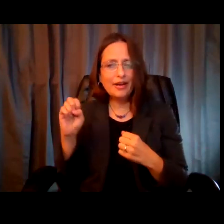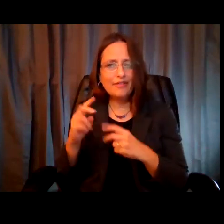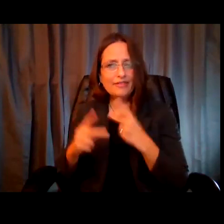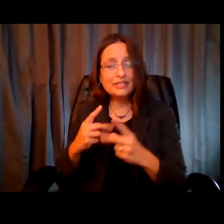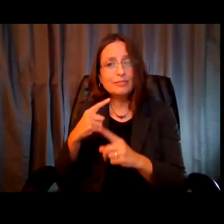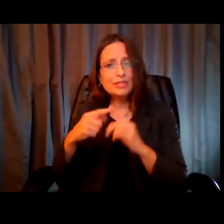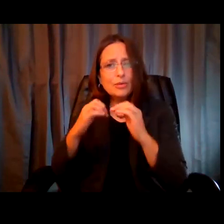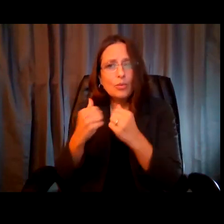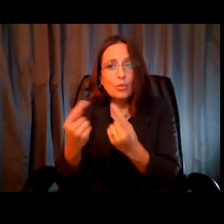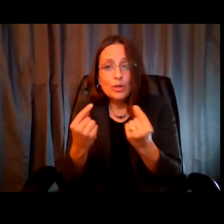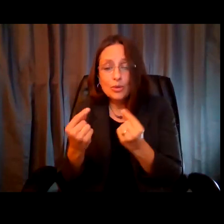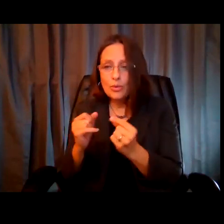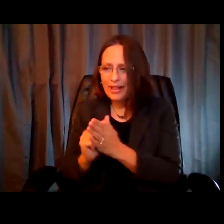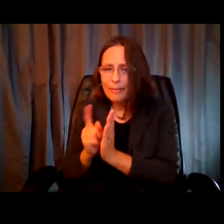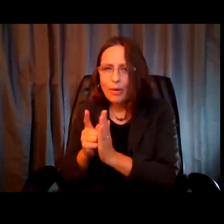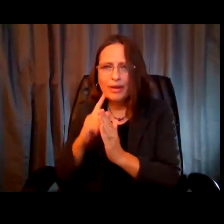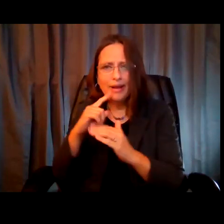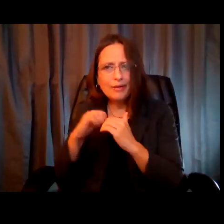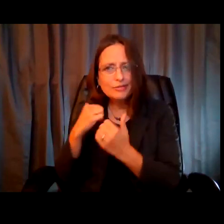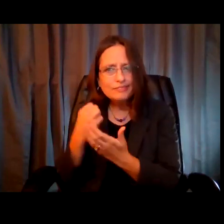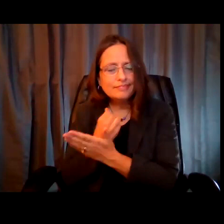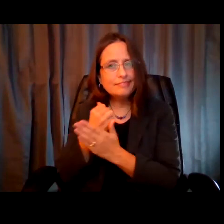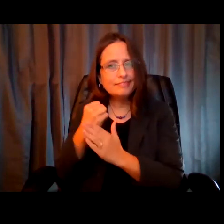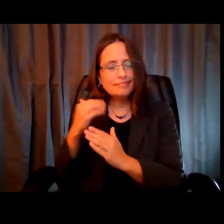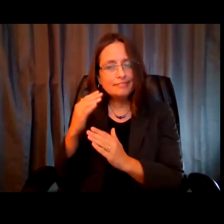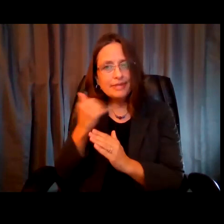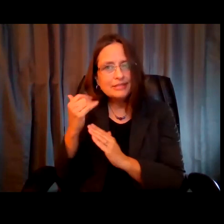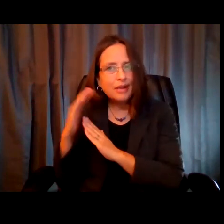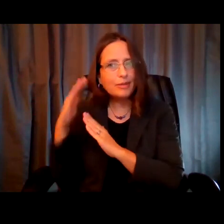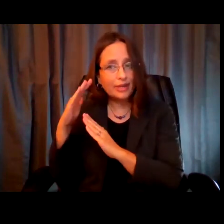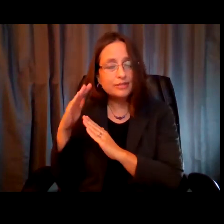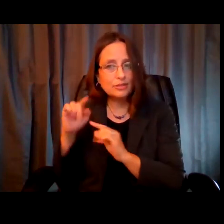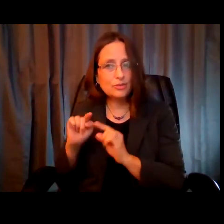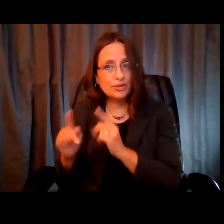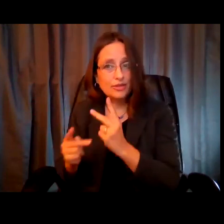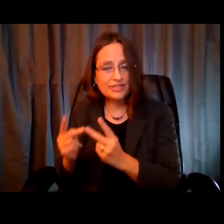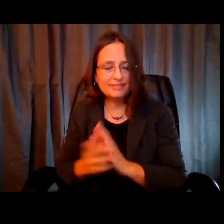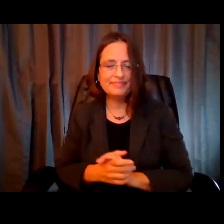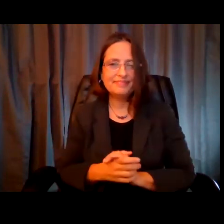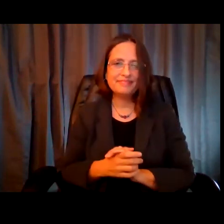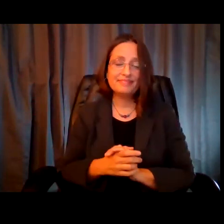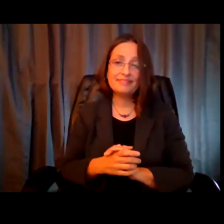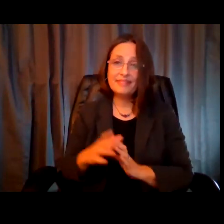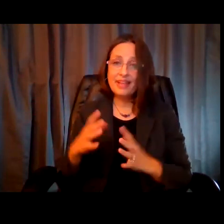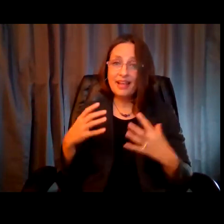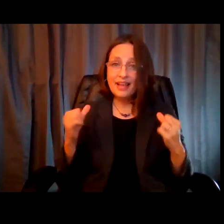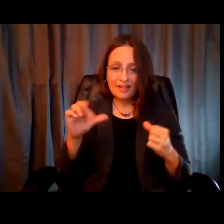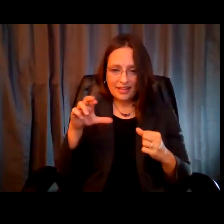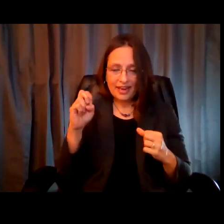on this with many options. I recommend that you try to contact the office, if possible,